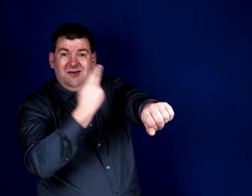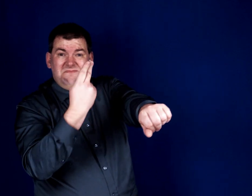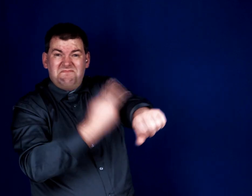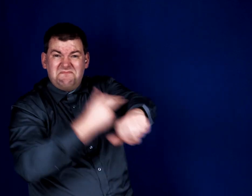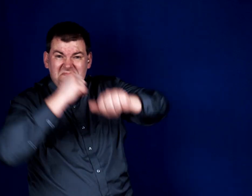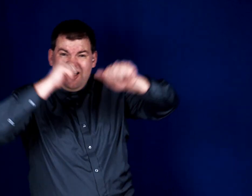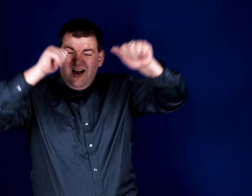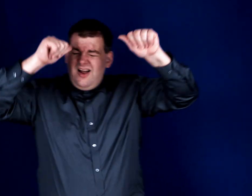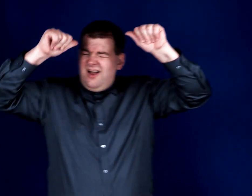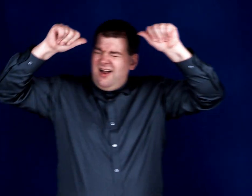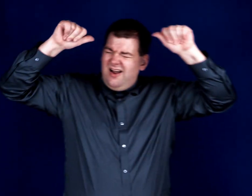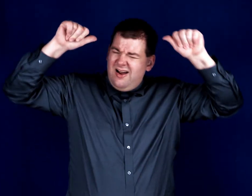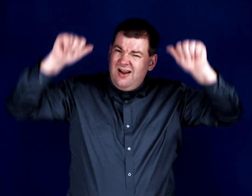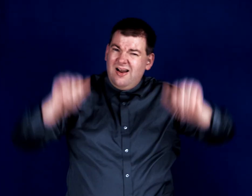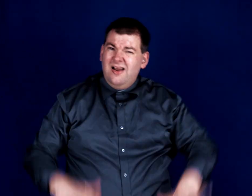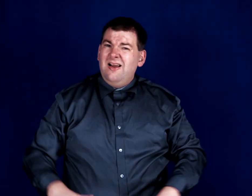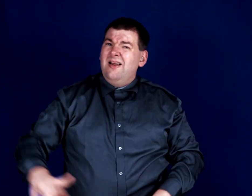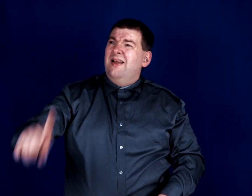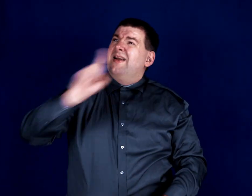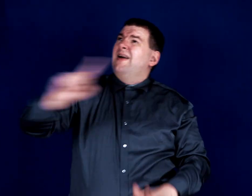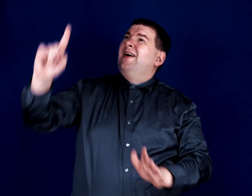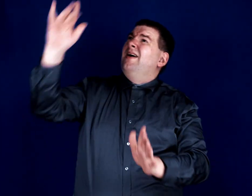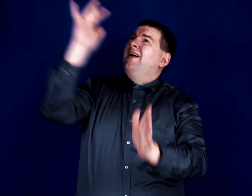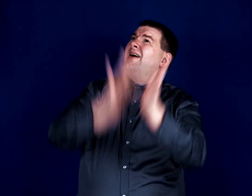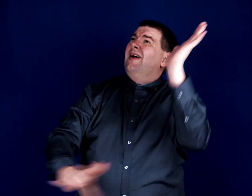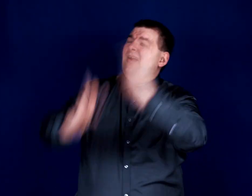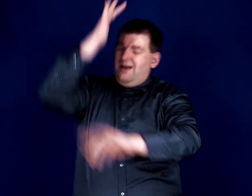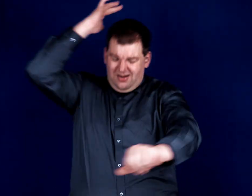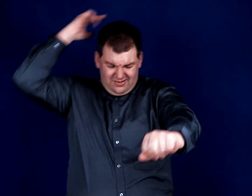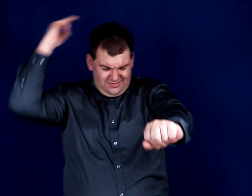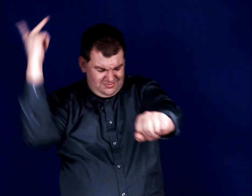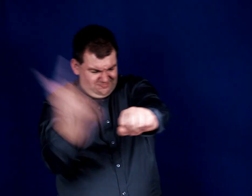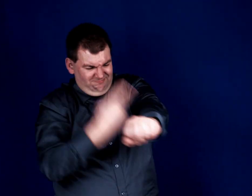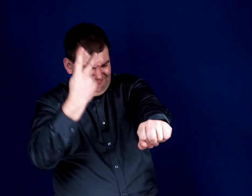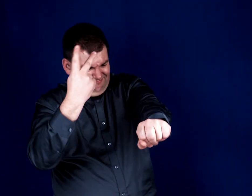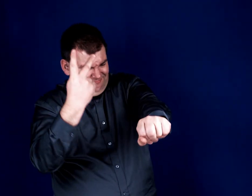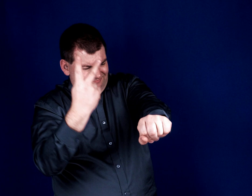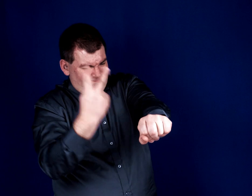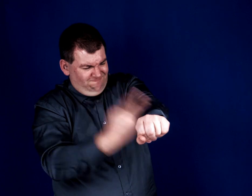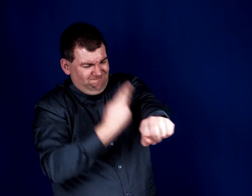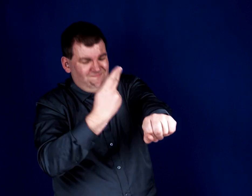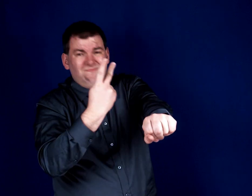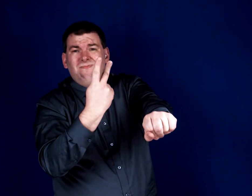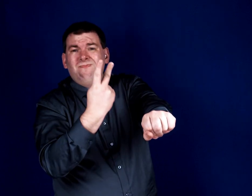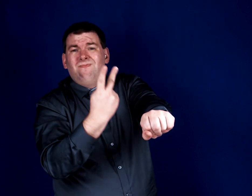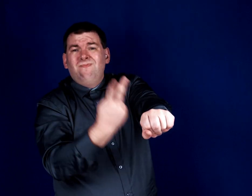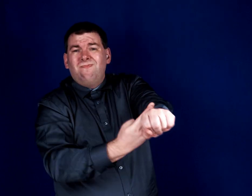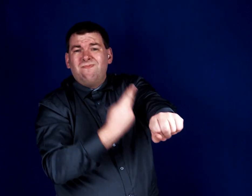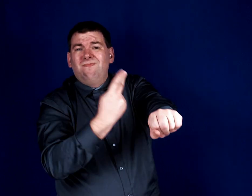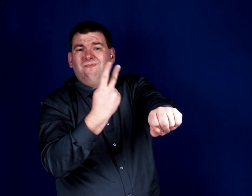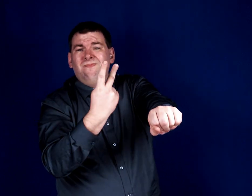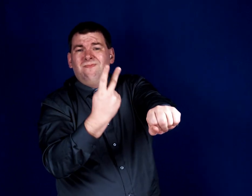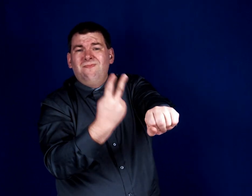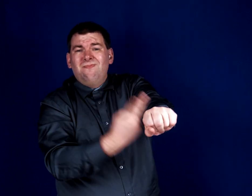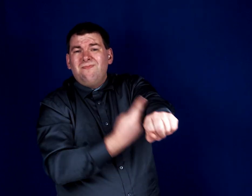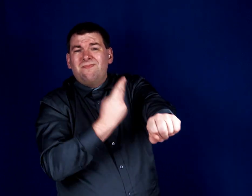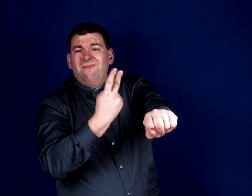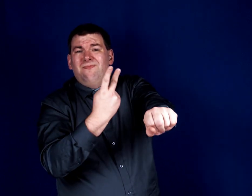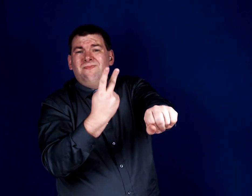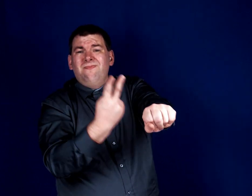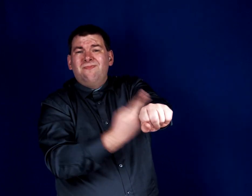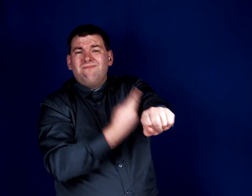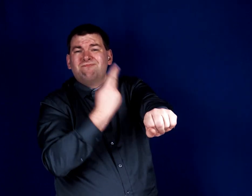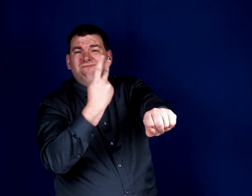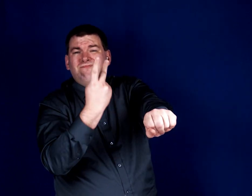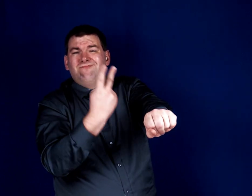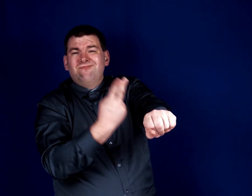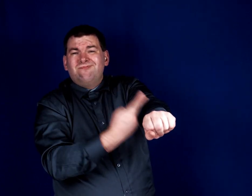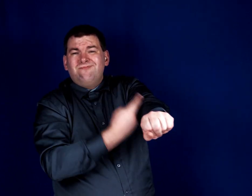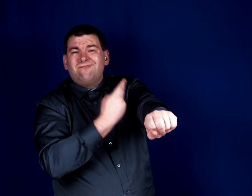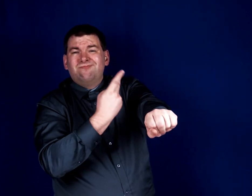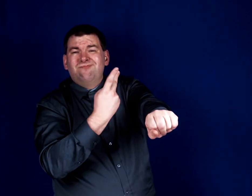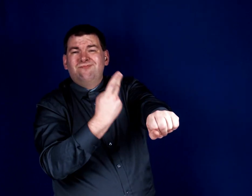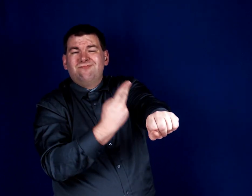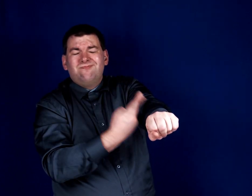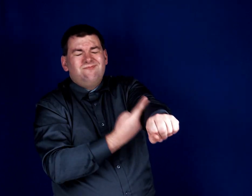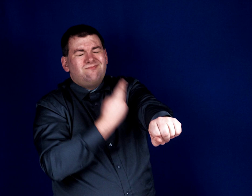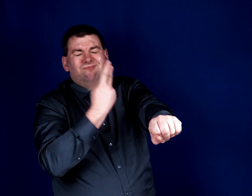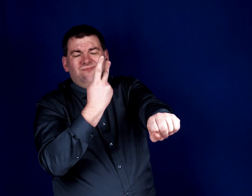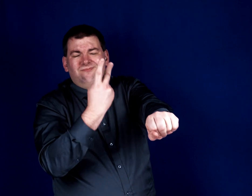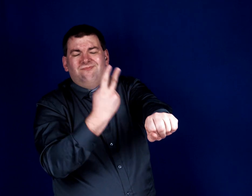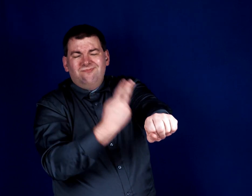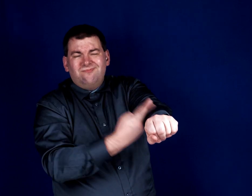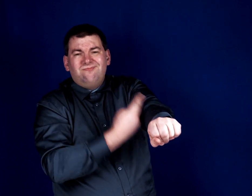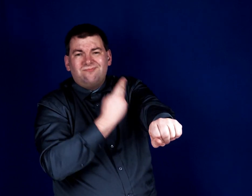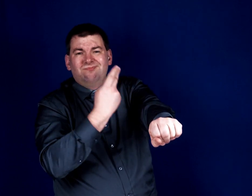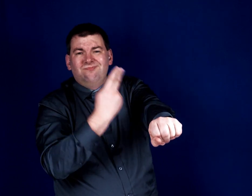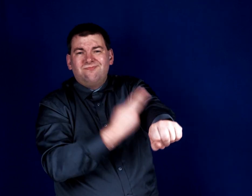Blessed be the Lamb,